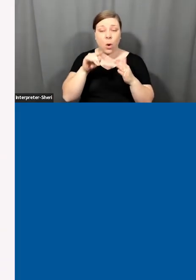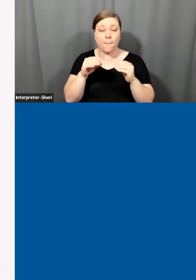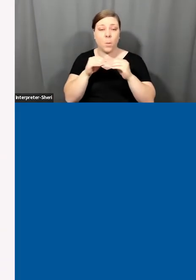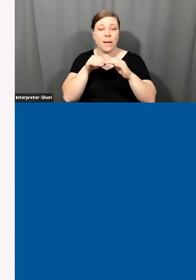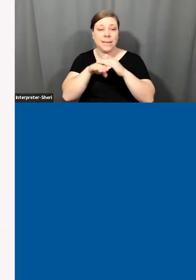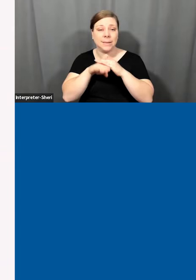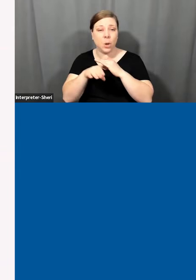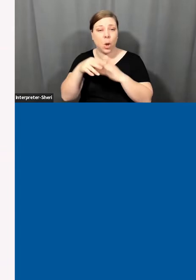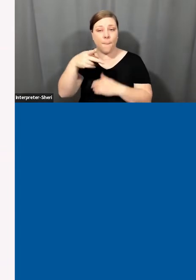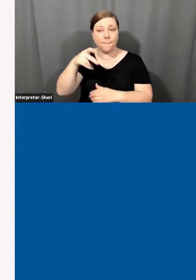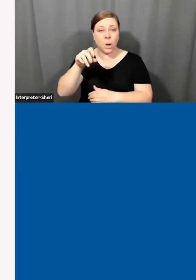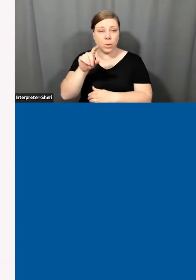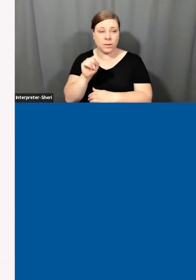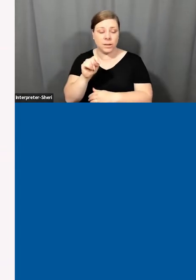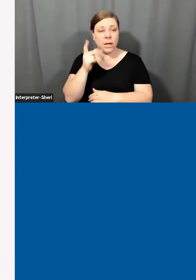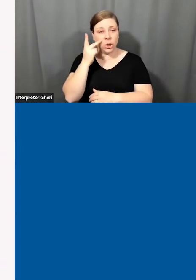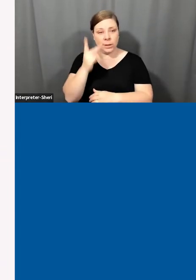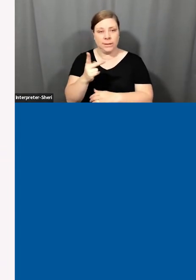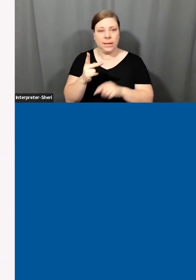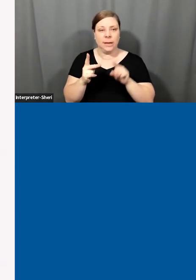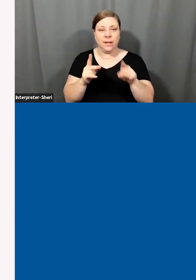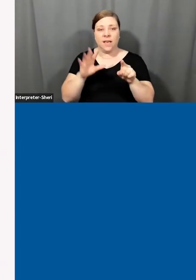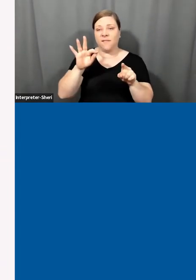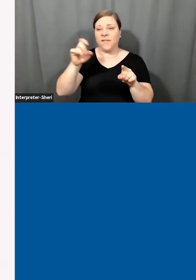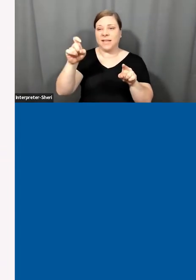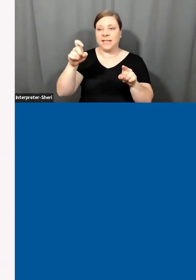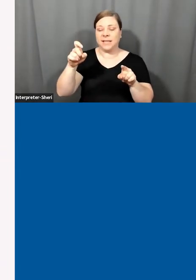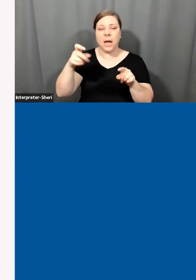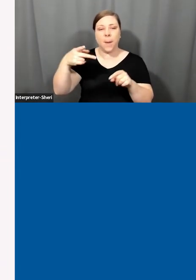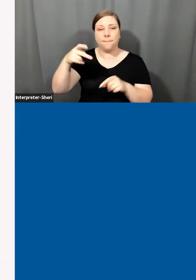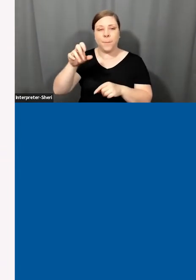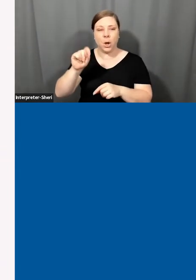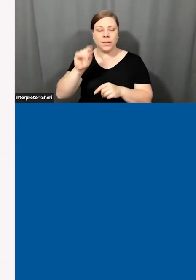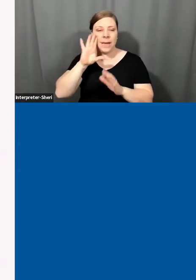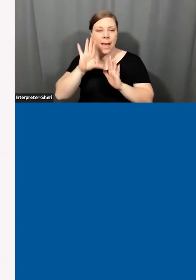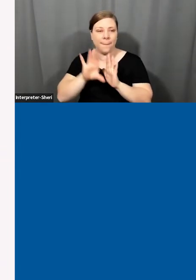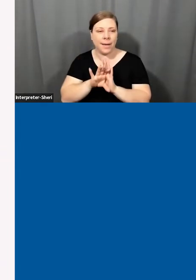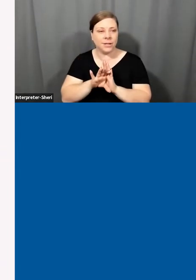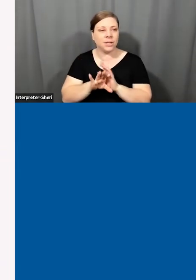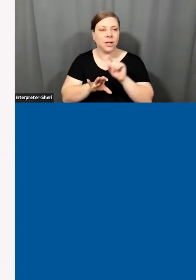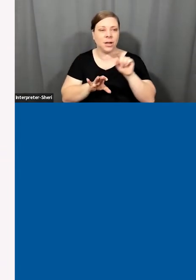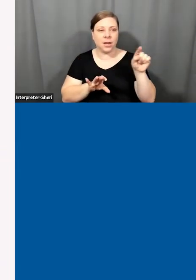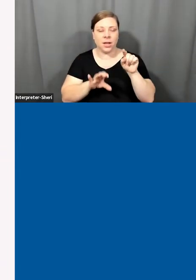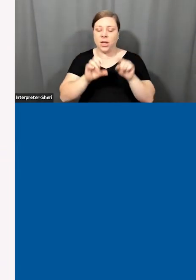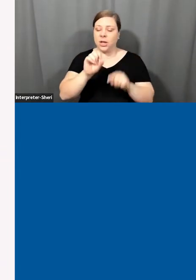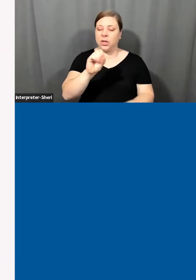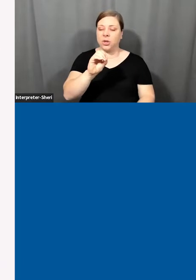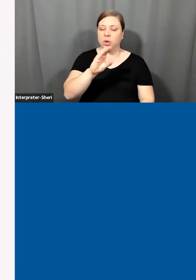To the left we have the fixed post image. There is the social handle at the top that we changed to social underscore handle,